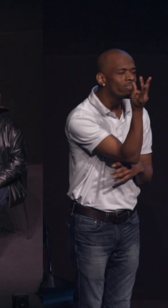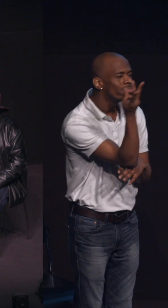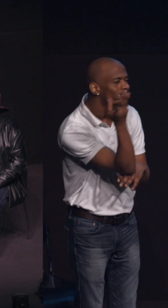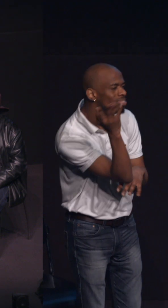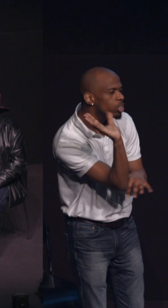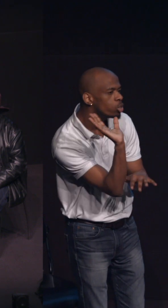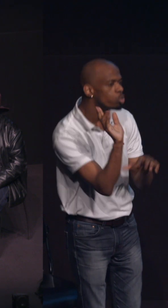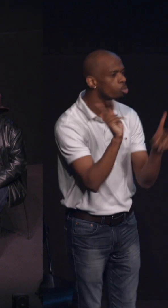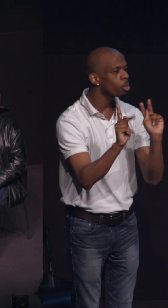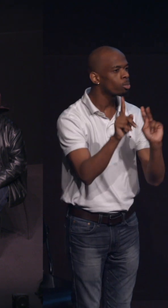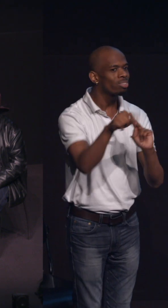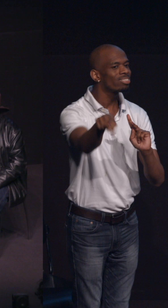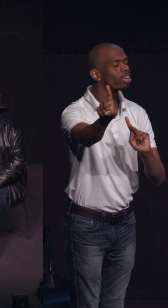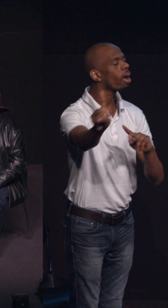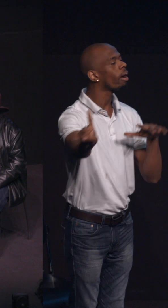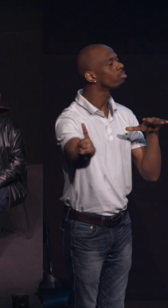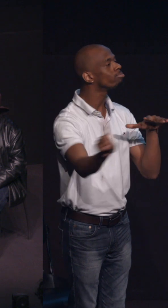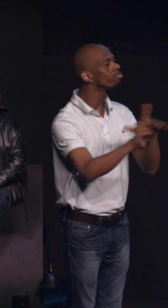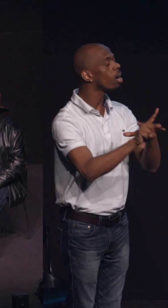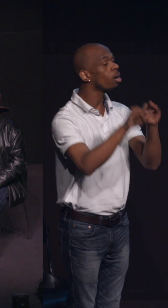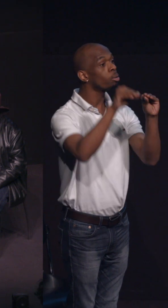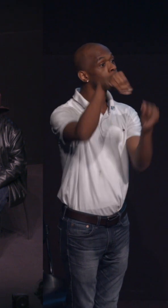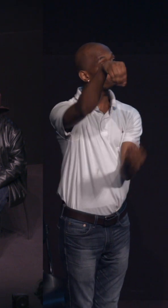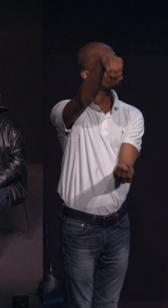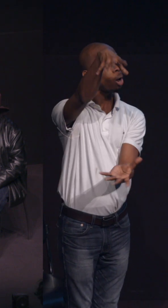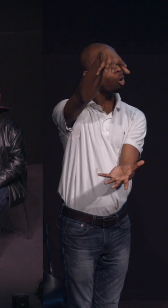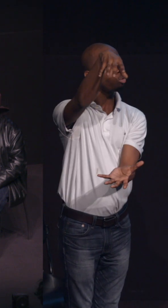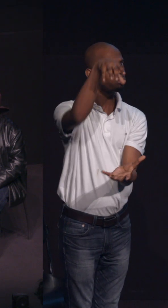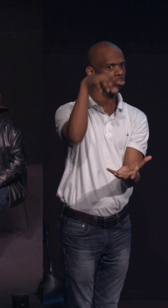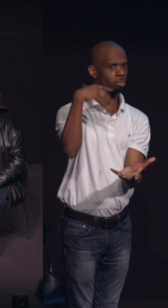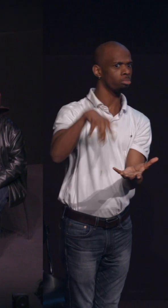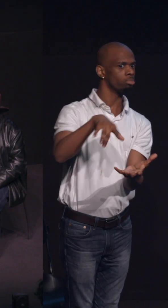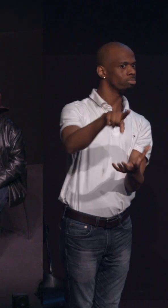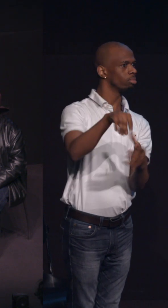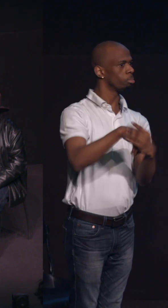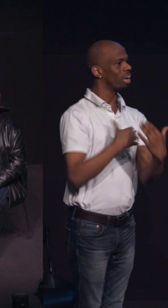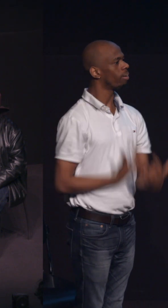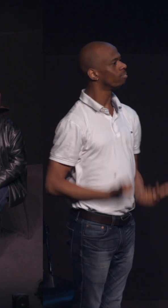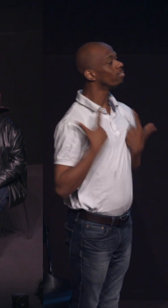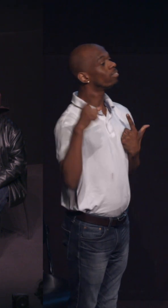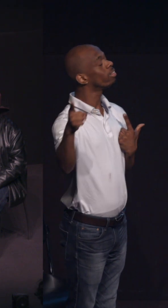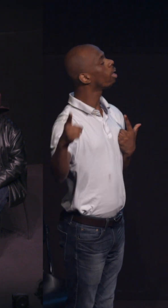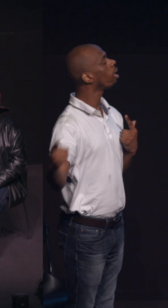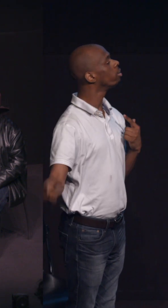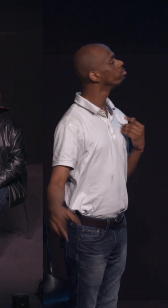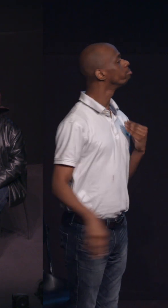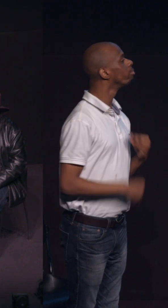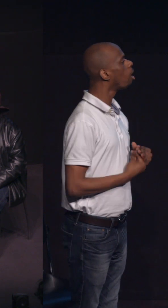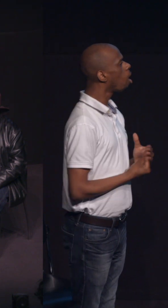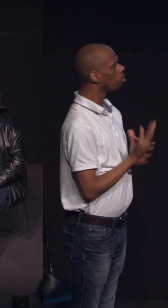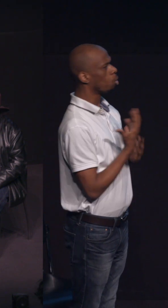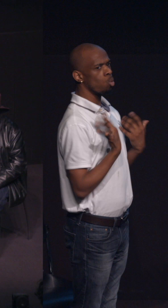surprisingly and magically showed up in my life, I would not have learned how to grow my own food.